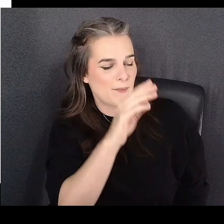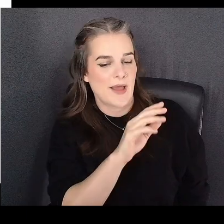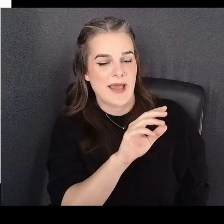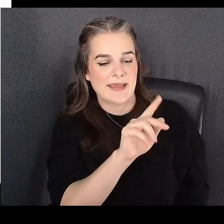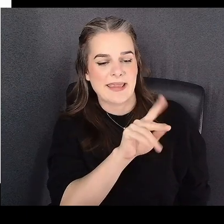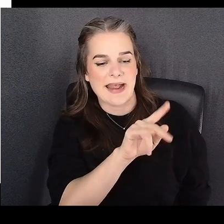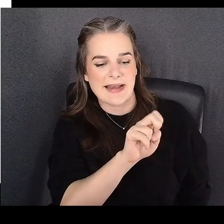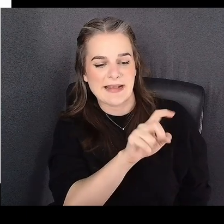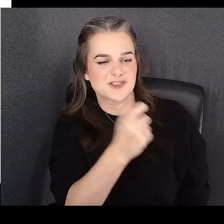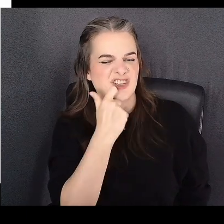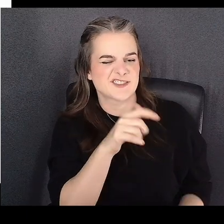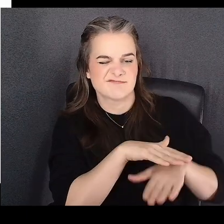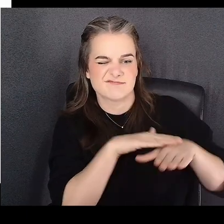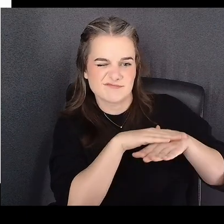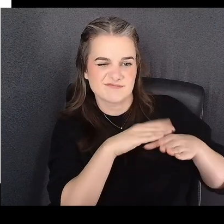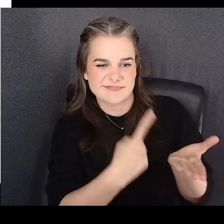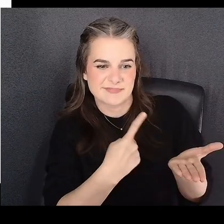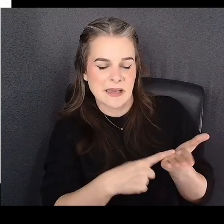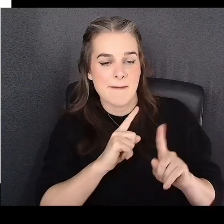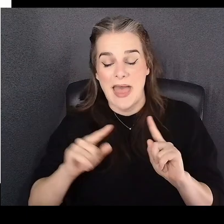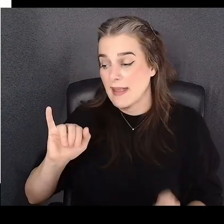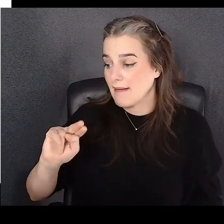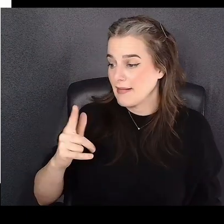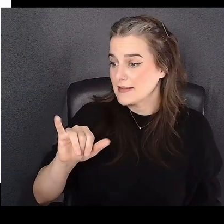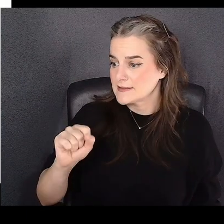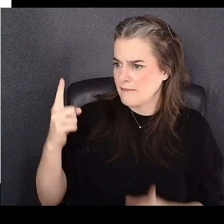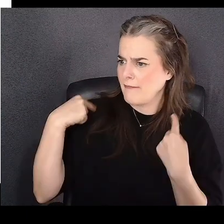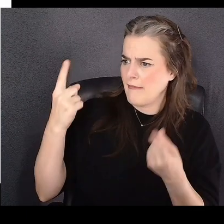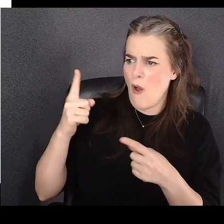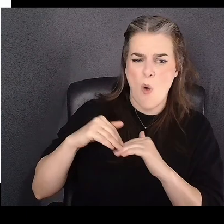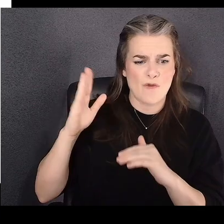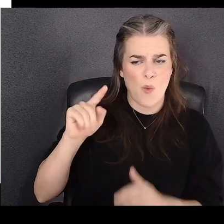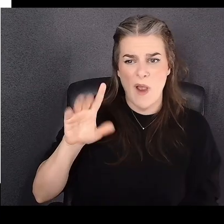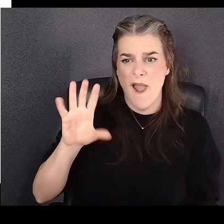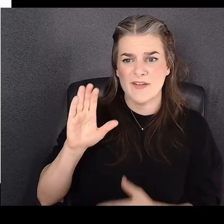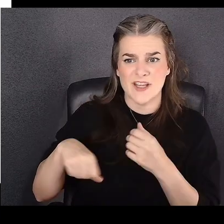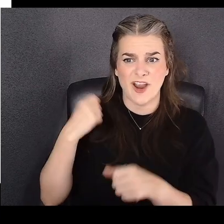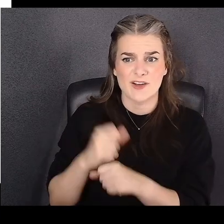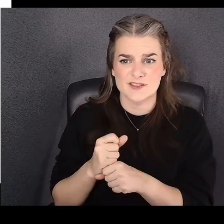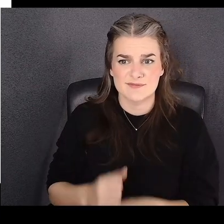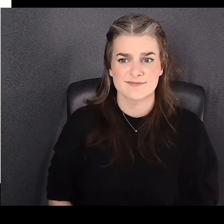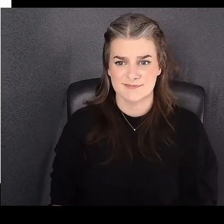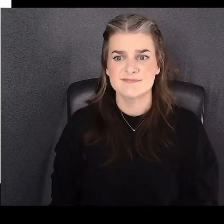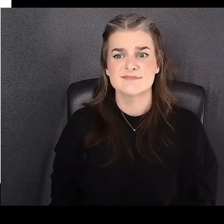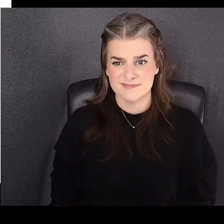But Inglis has been around for more than 150 years now. We were really committed to helping individuals